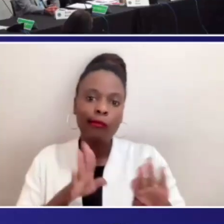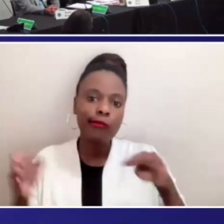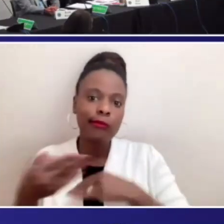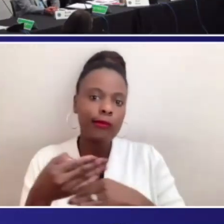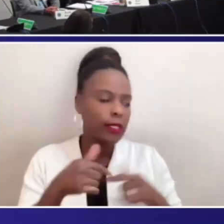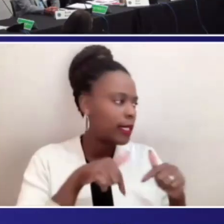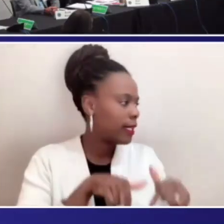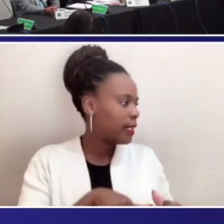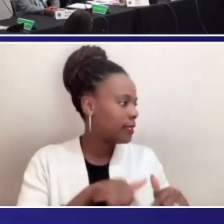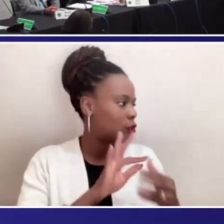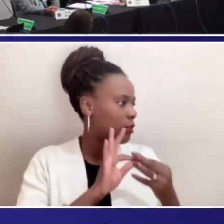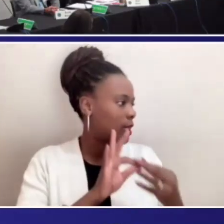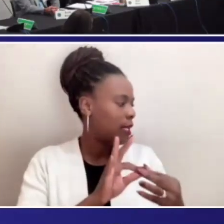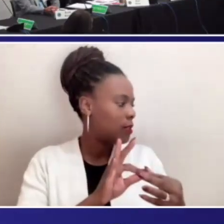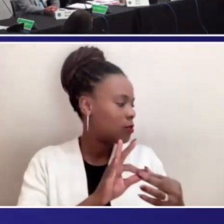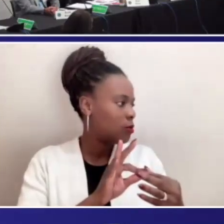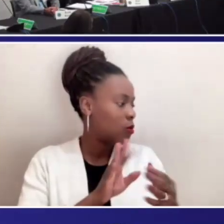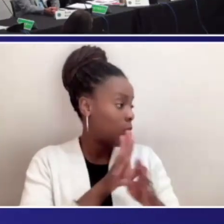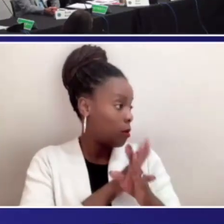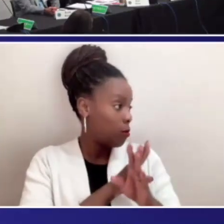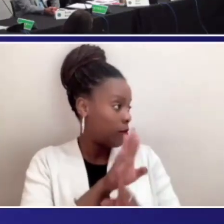this is related to the professional degree definition?